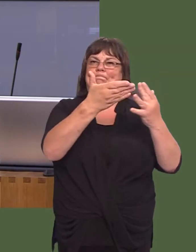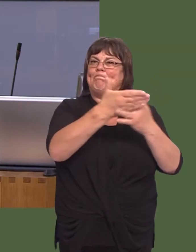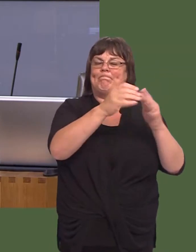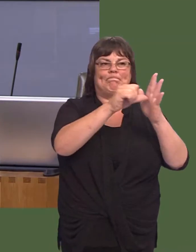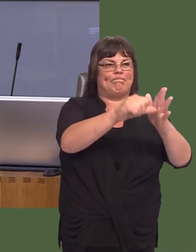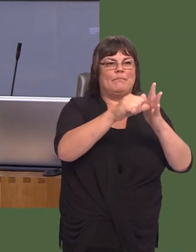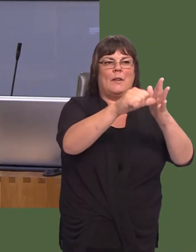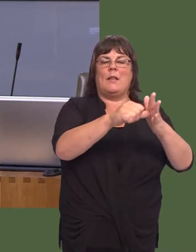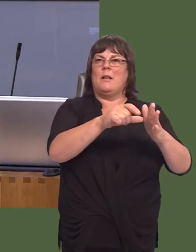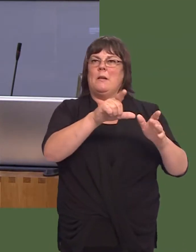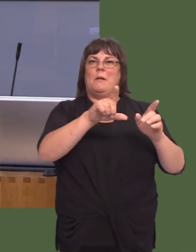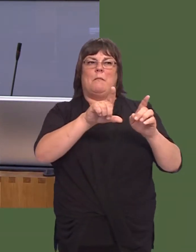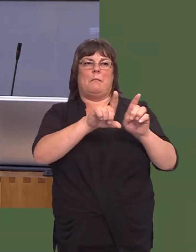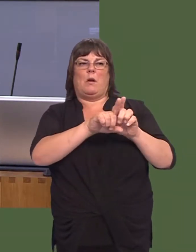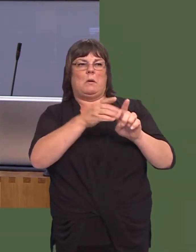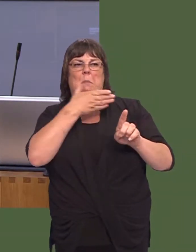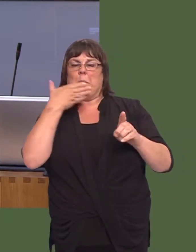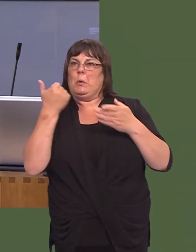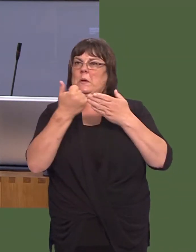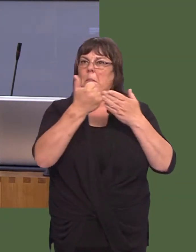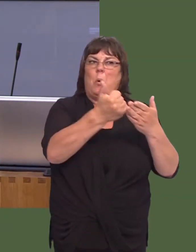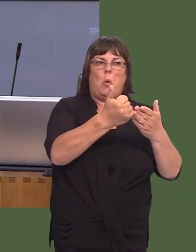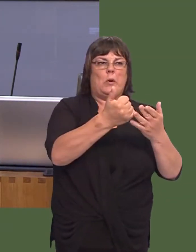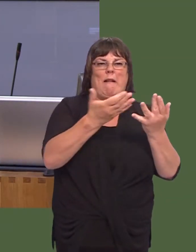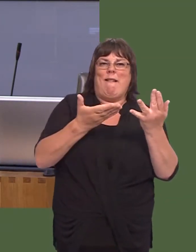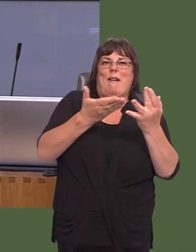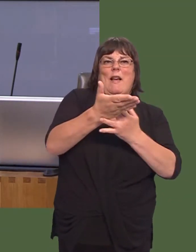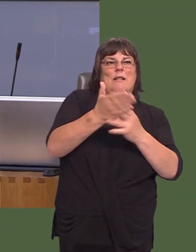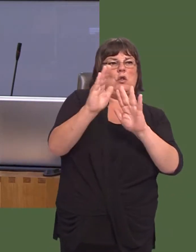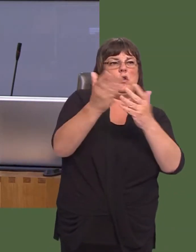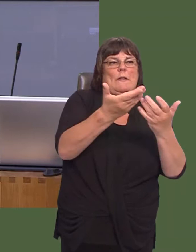in rural areas, as well as the difficulty in accessing support services.